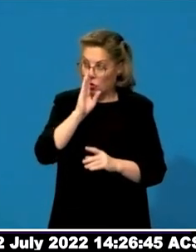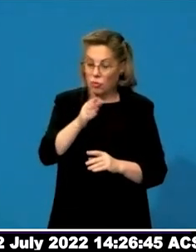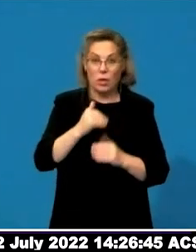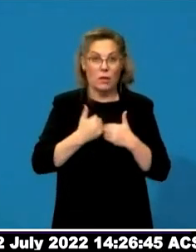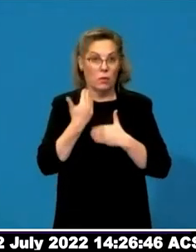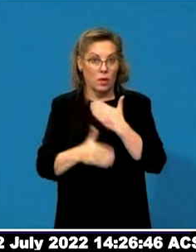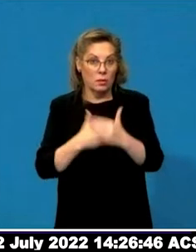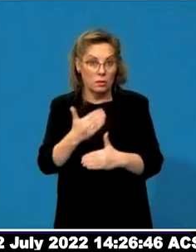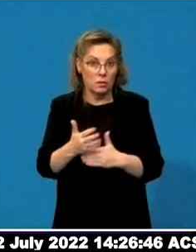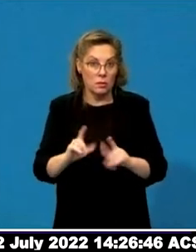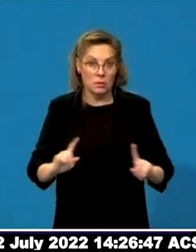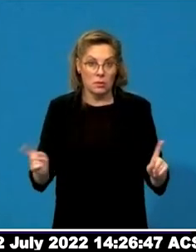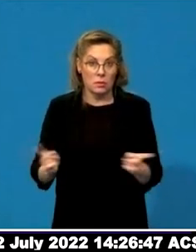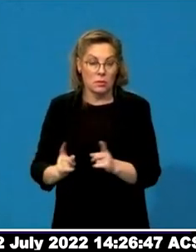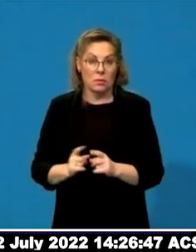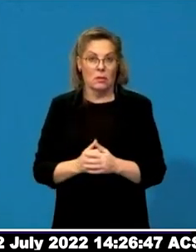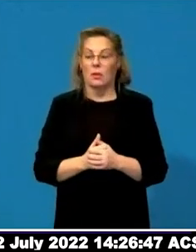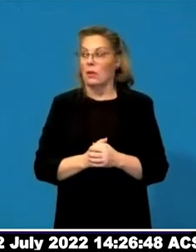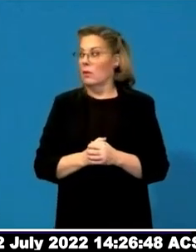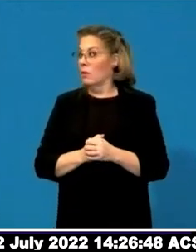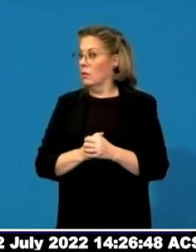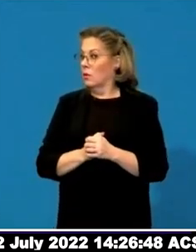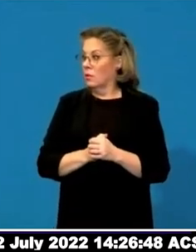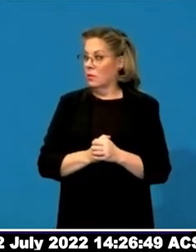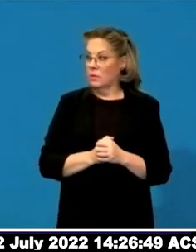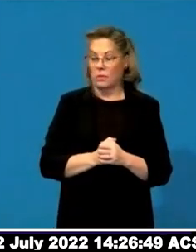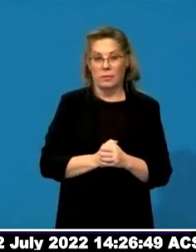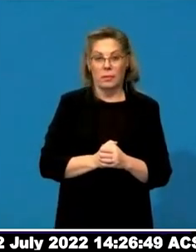He's leapt up and is positively trotting towards the bar table.